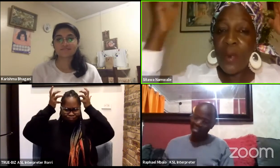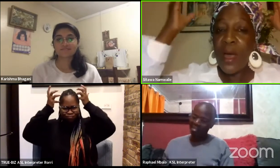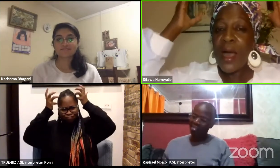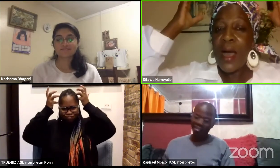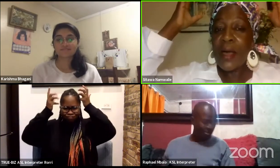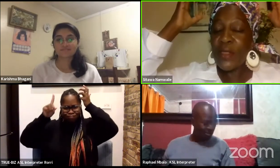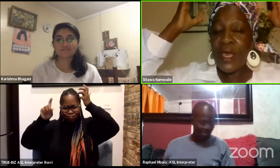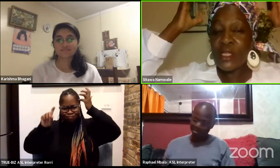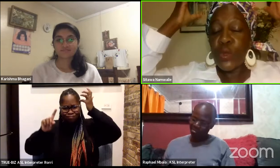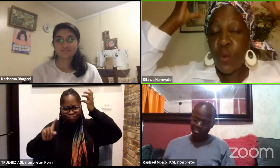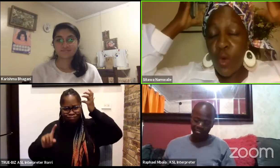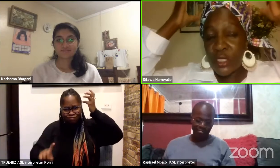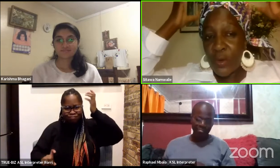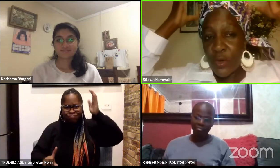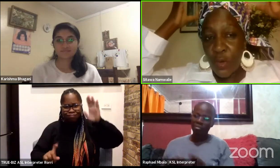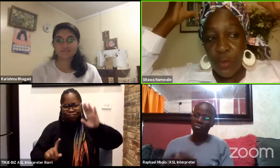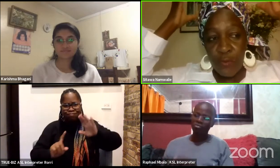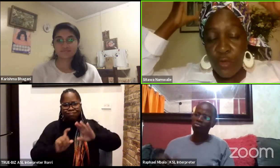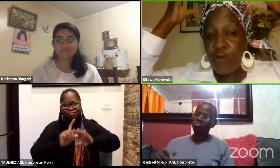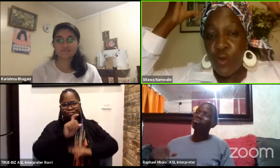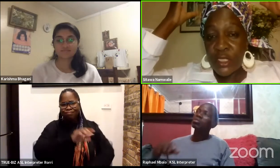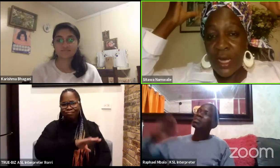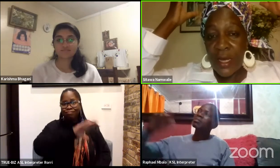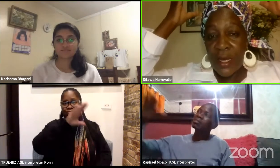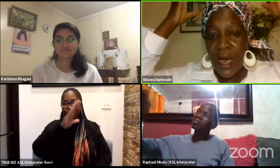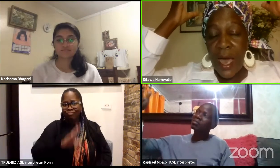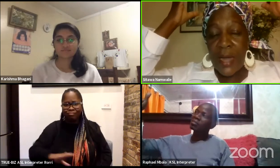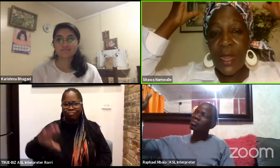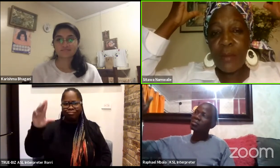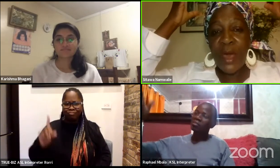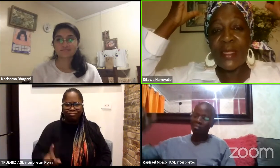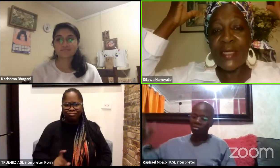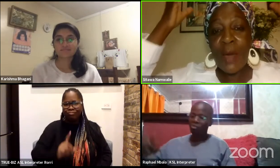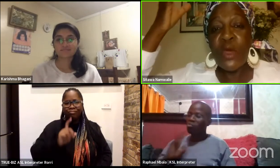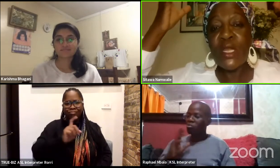the hills full of water, and by the time we'd arrive home,